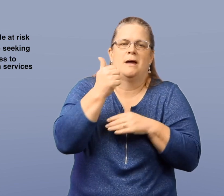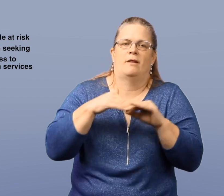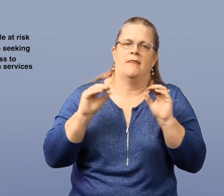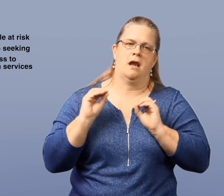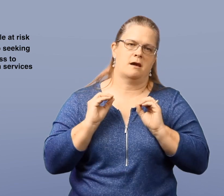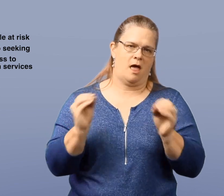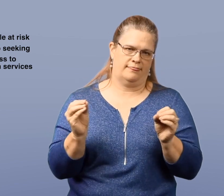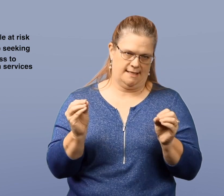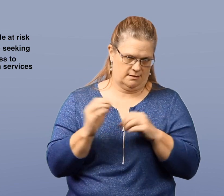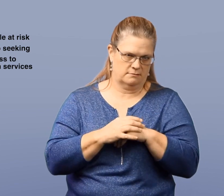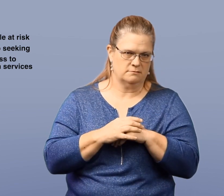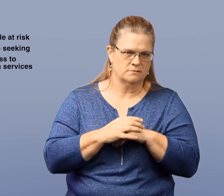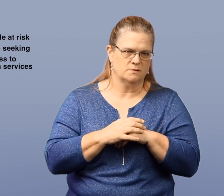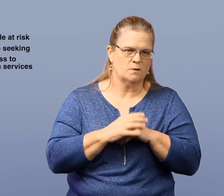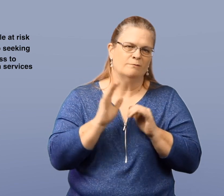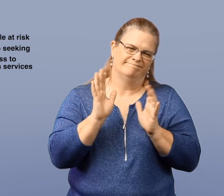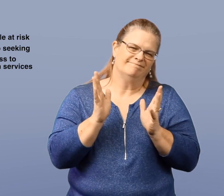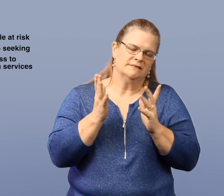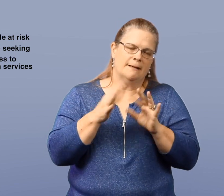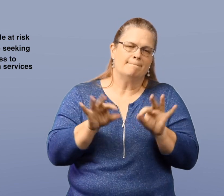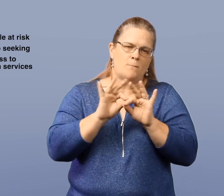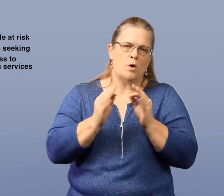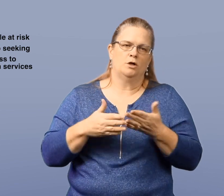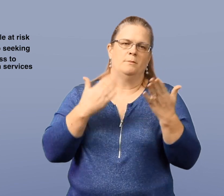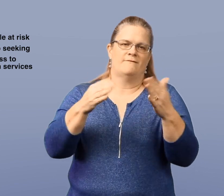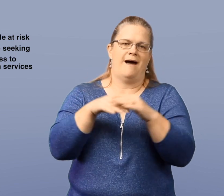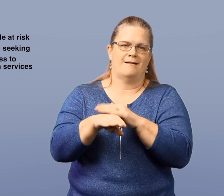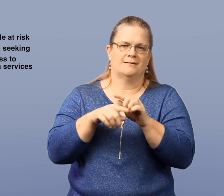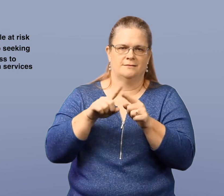Some is better than nothing. So providing access to that.